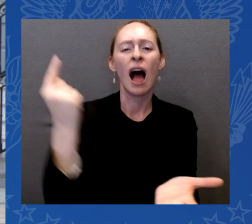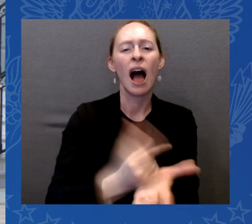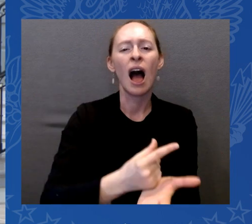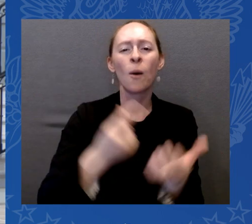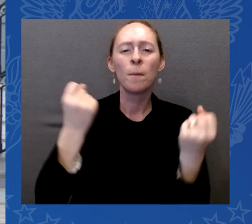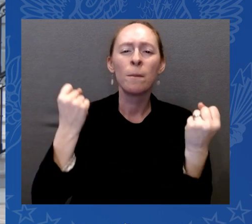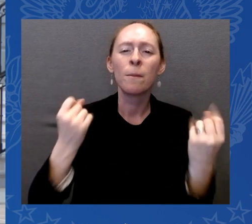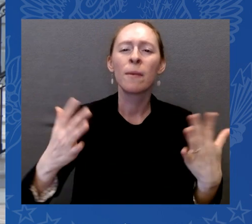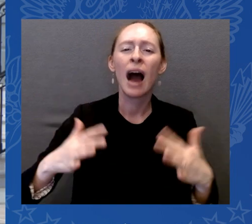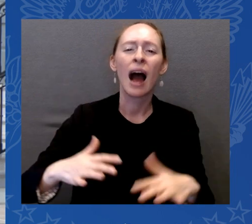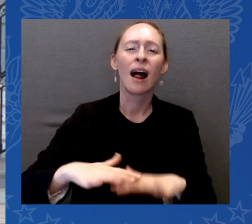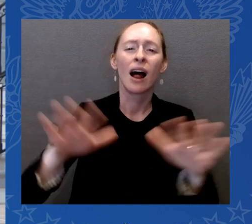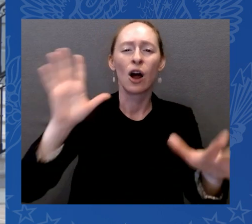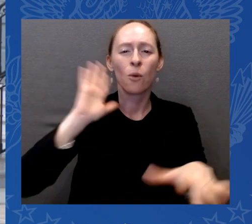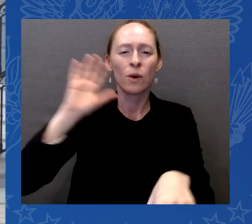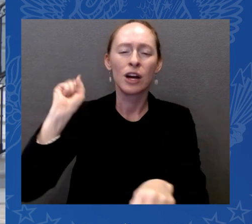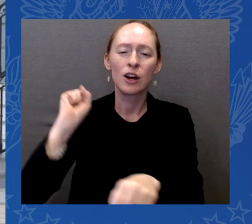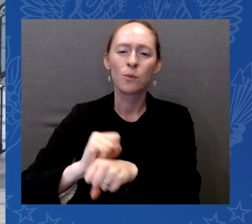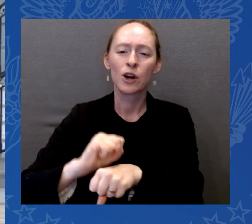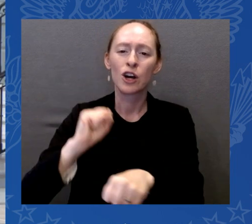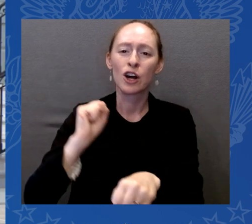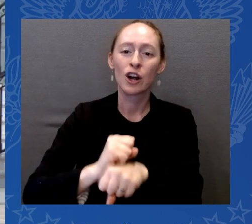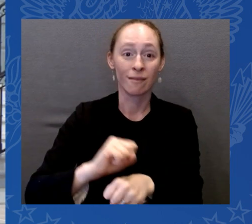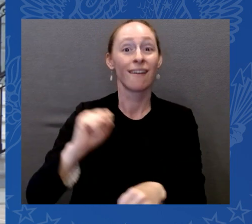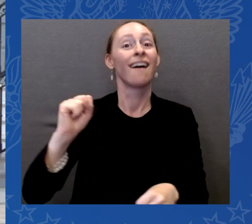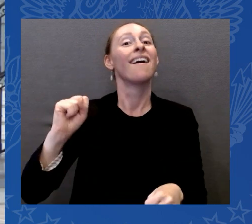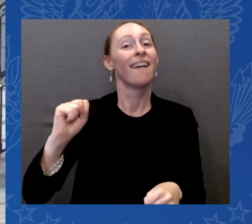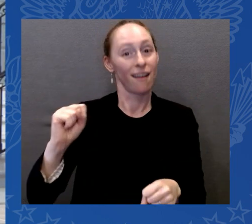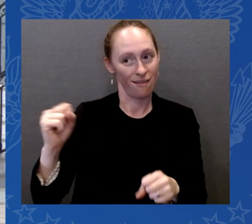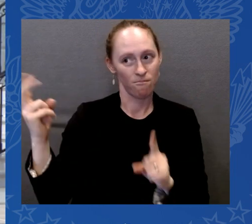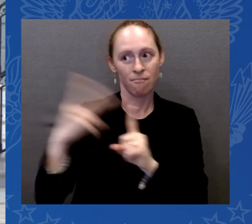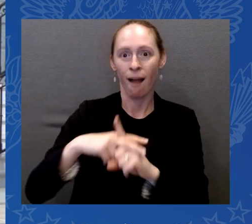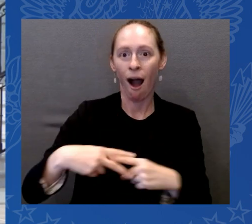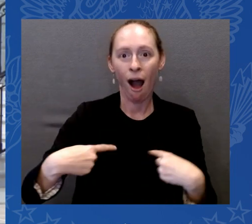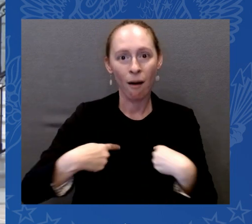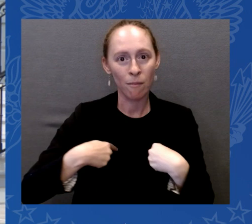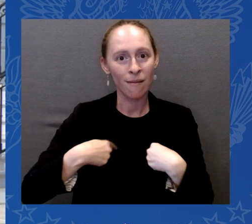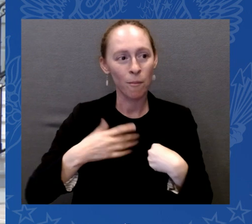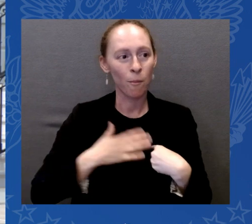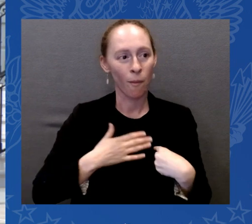and sisters at the Terminal E Modernization Project at Boston's Logan Airport.